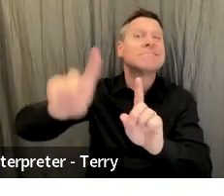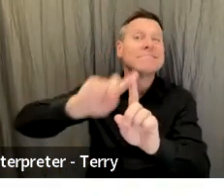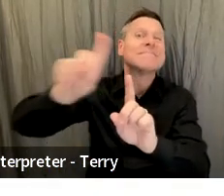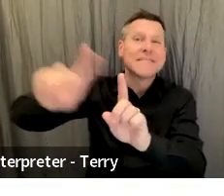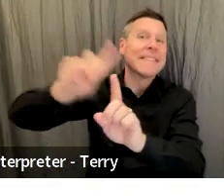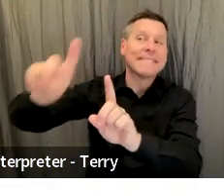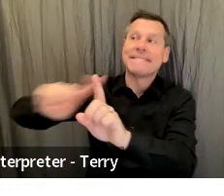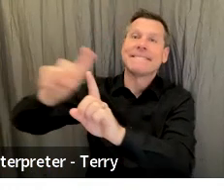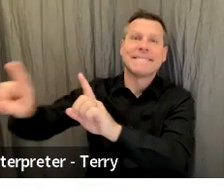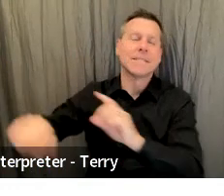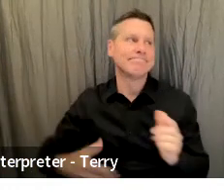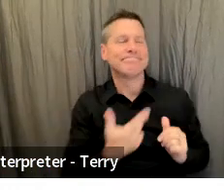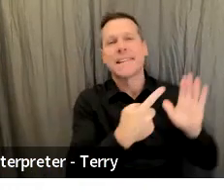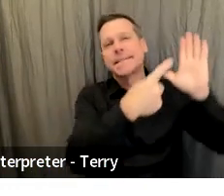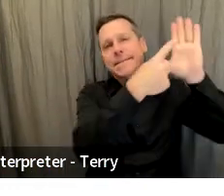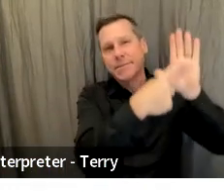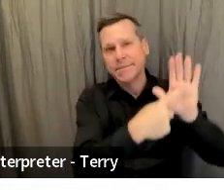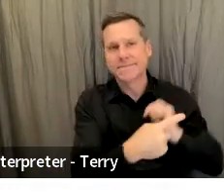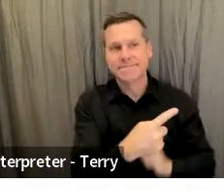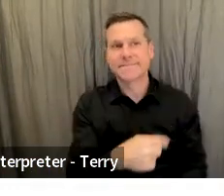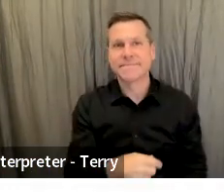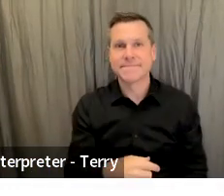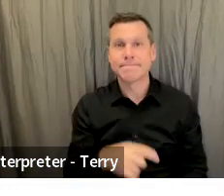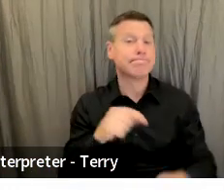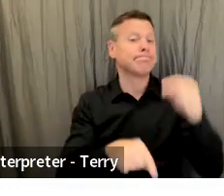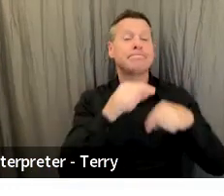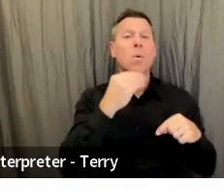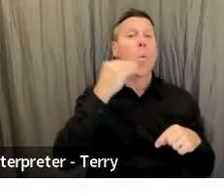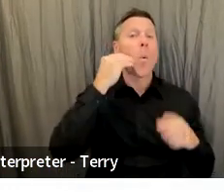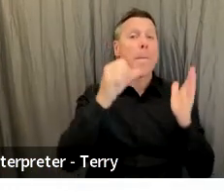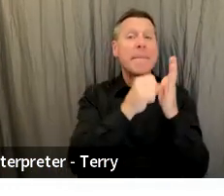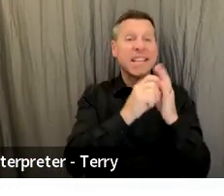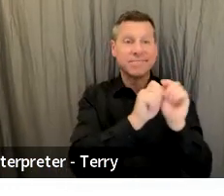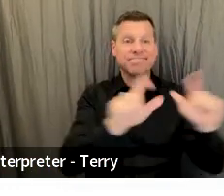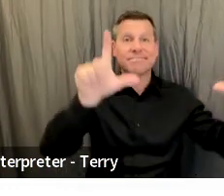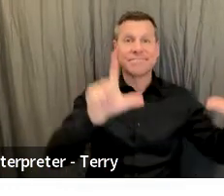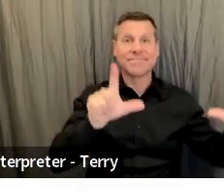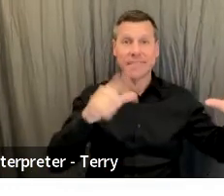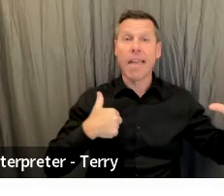Okay. Now, on the home page of the home page, I did create and the story behind this is